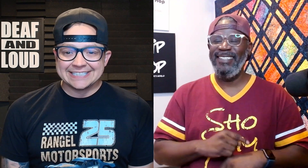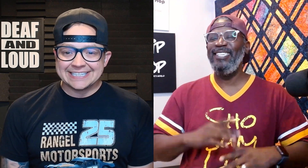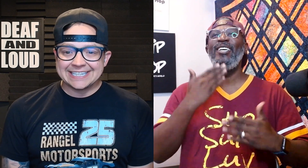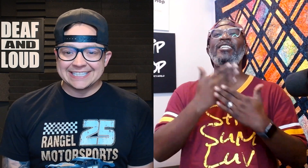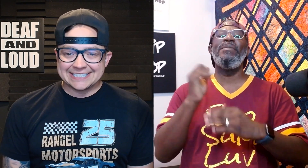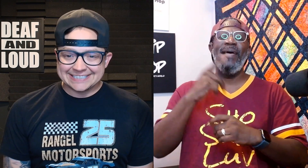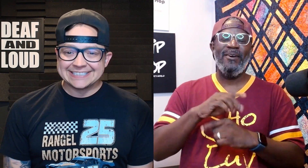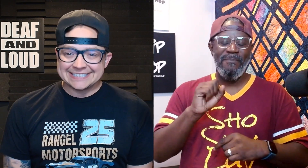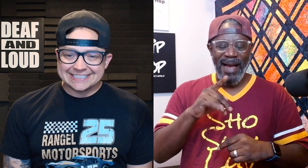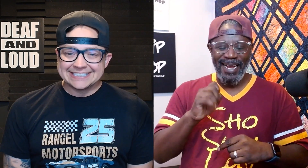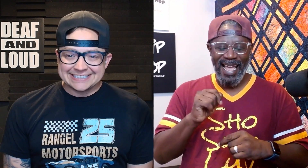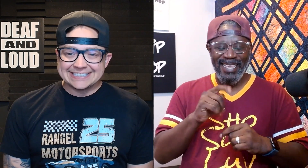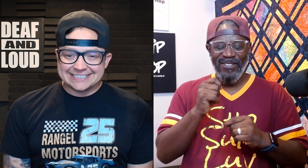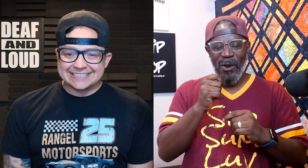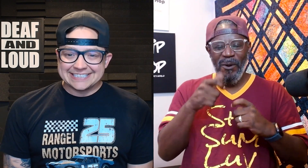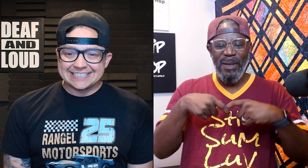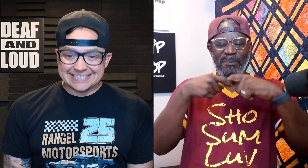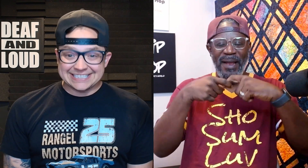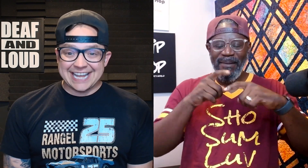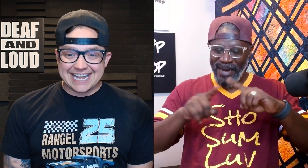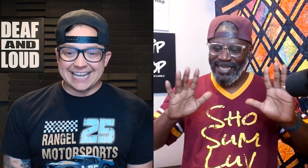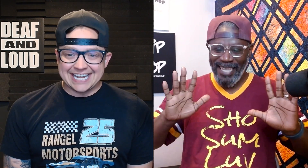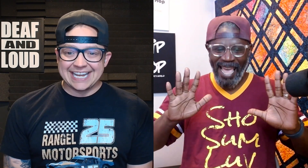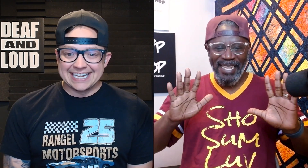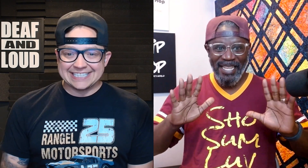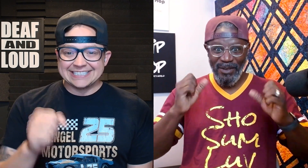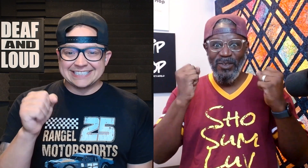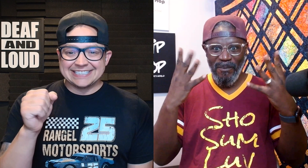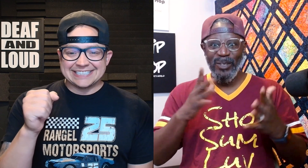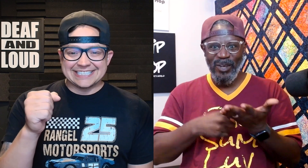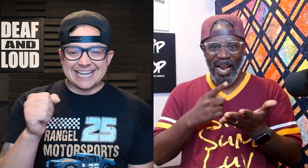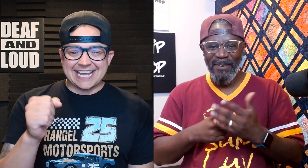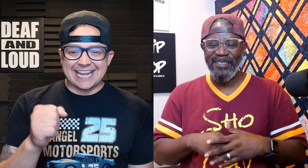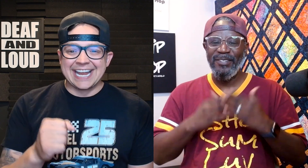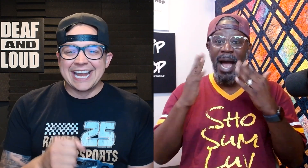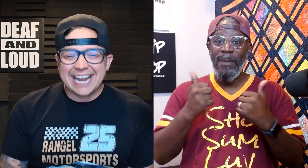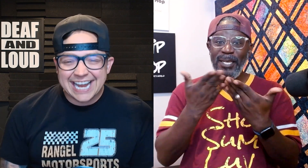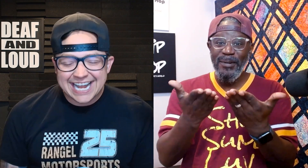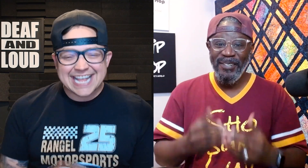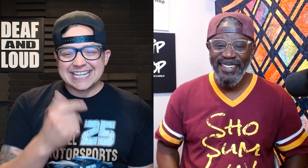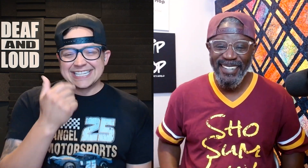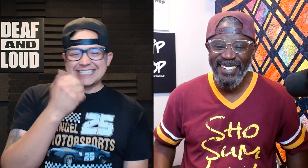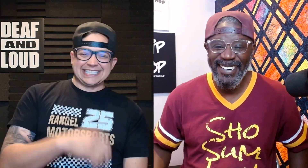Just good to be back on the podcast after a little bit of a break. But hey, so much to talk about. So how about you?